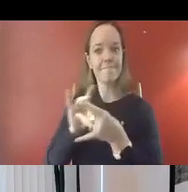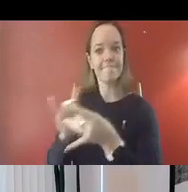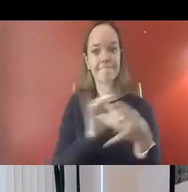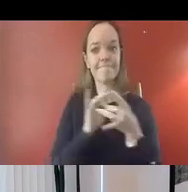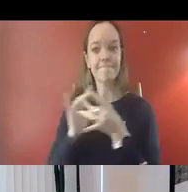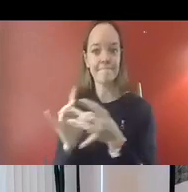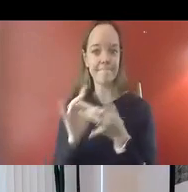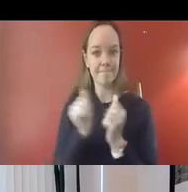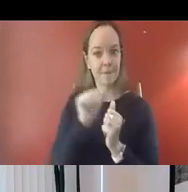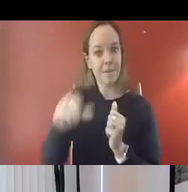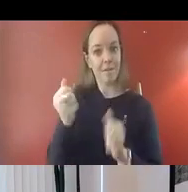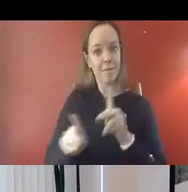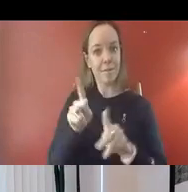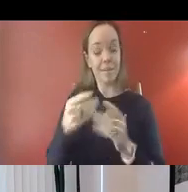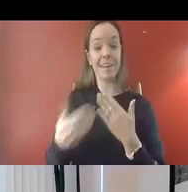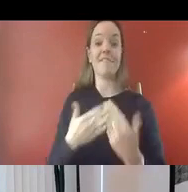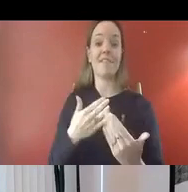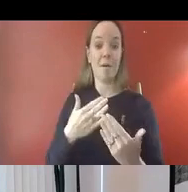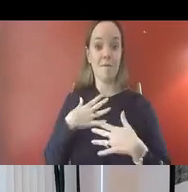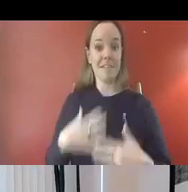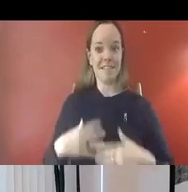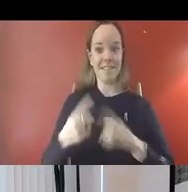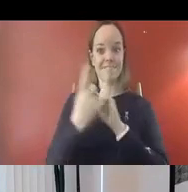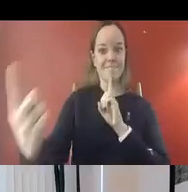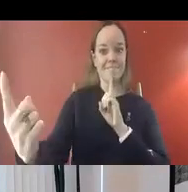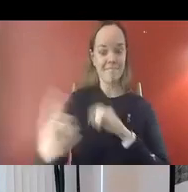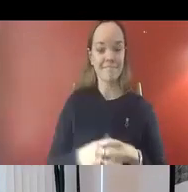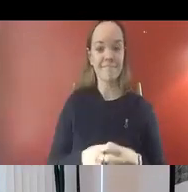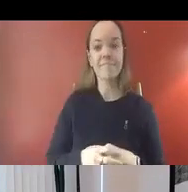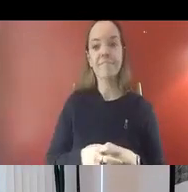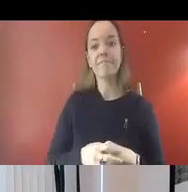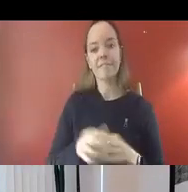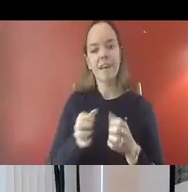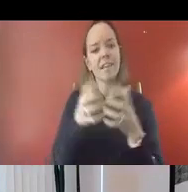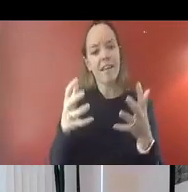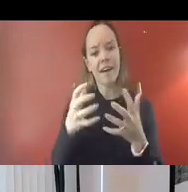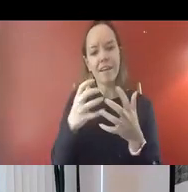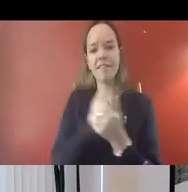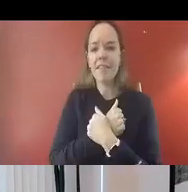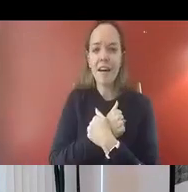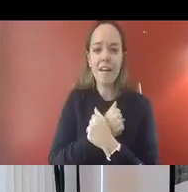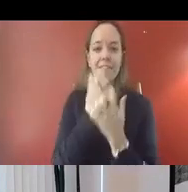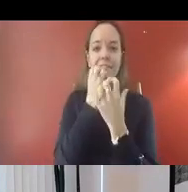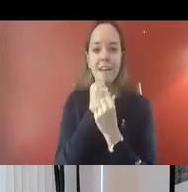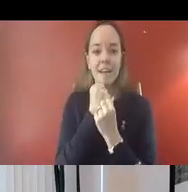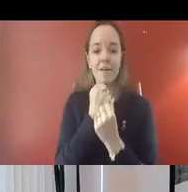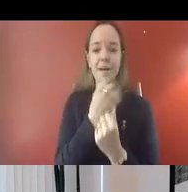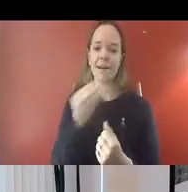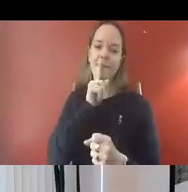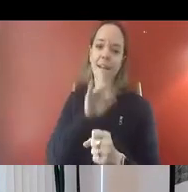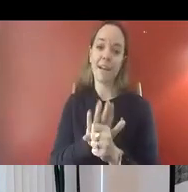we're physically separated. A lot of love of connectivity to others even, when A lot of caring and a lot of dedication. we're physically separated. A lot of love So it's important to highlight the A lot of caring and a lot of dedication.